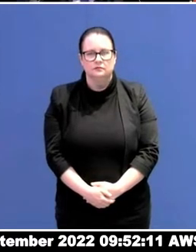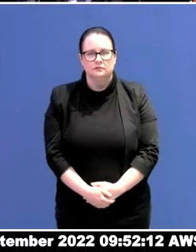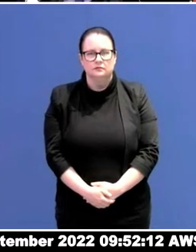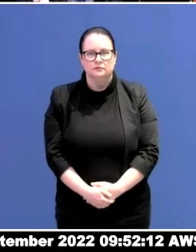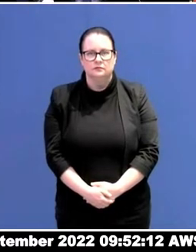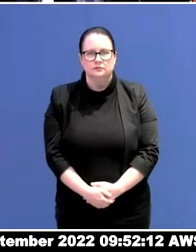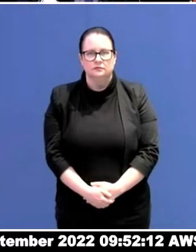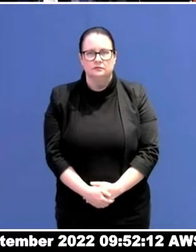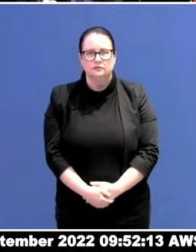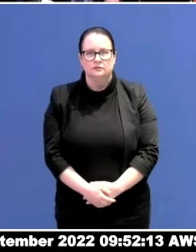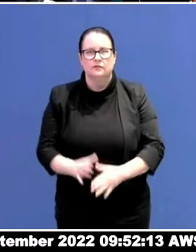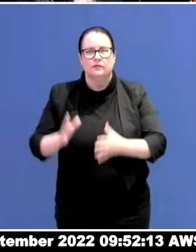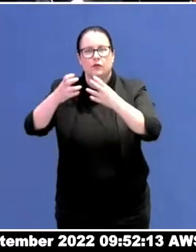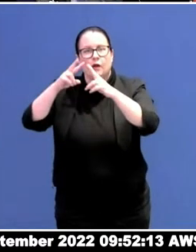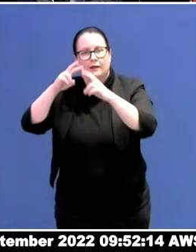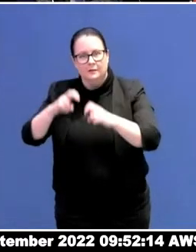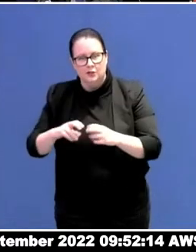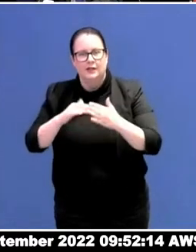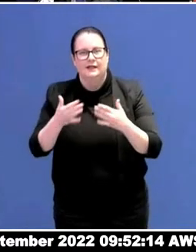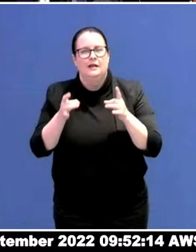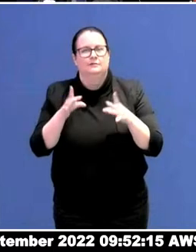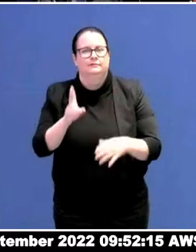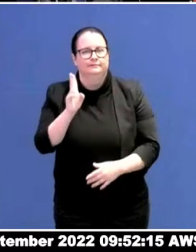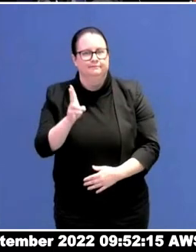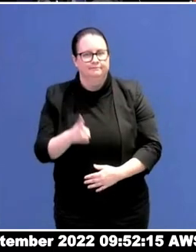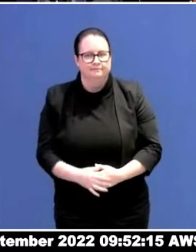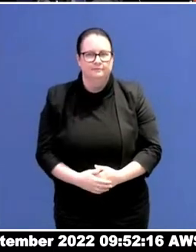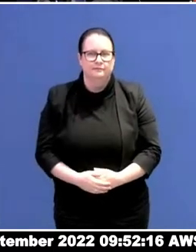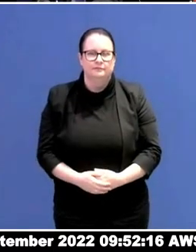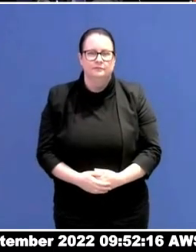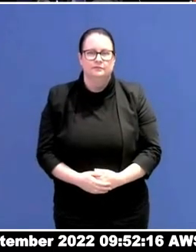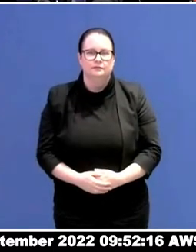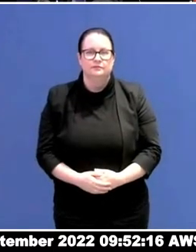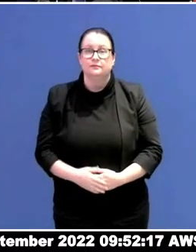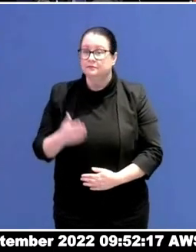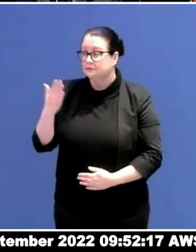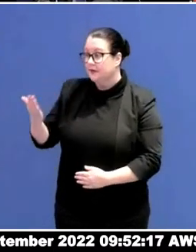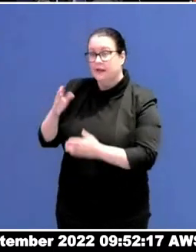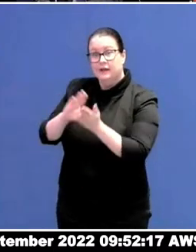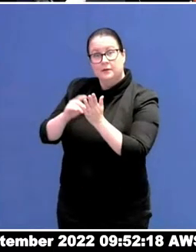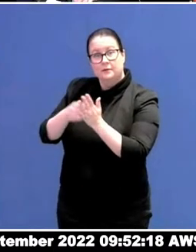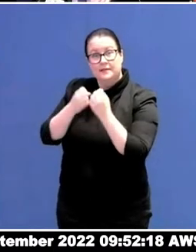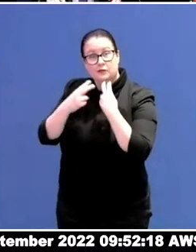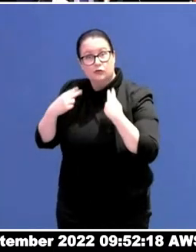The Royal Commission is resumed. Yes, Mr Griffin. Chair, the next witness is Terry.